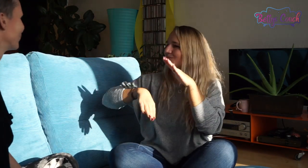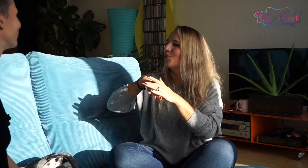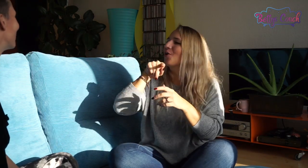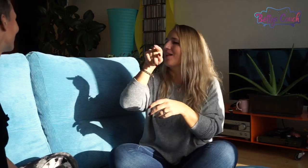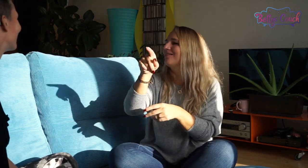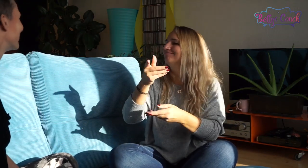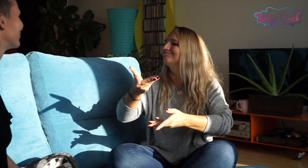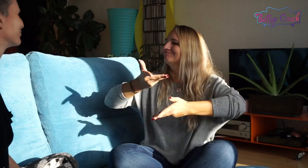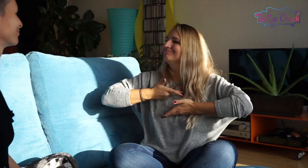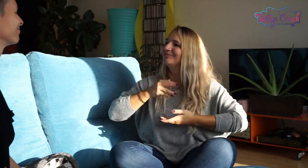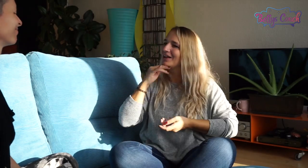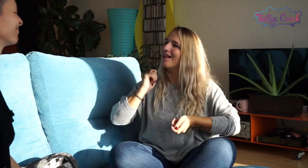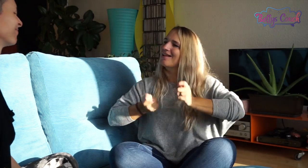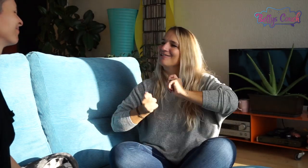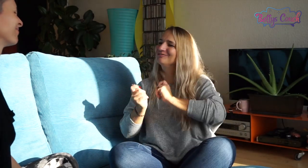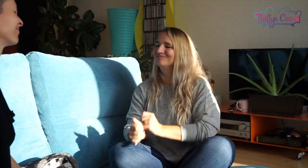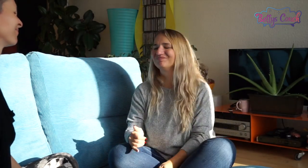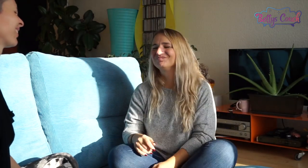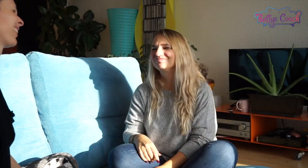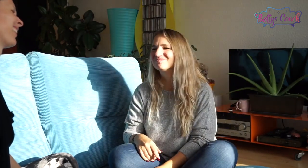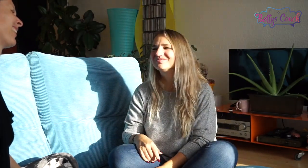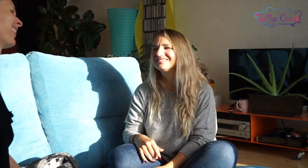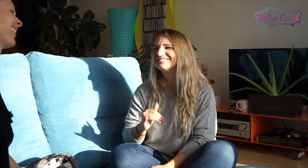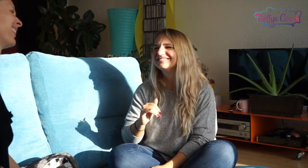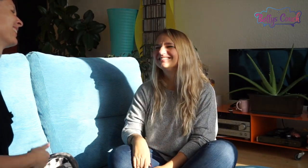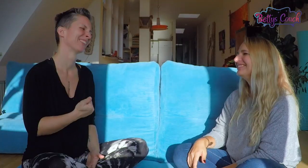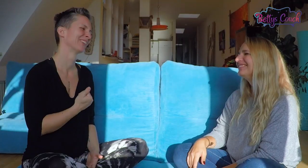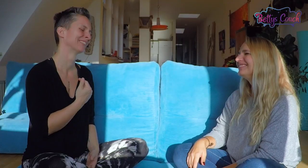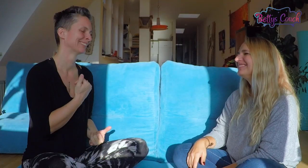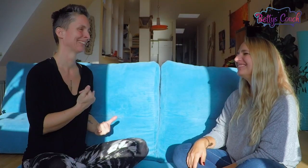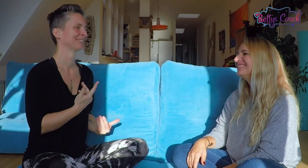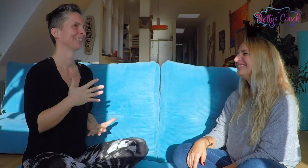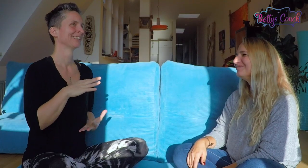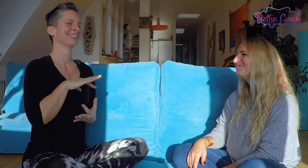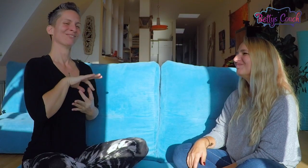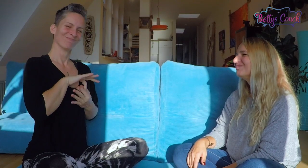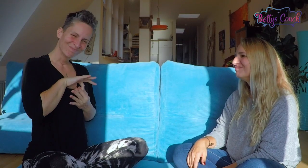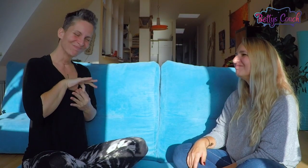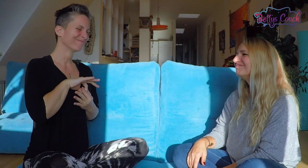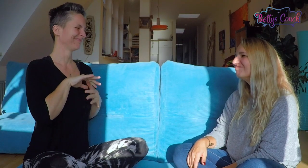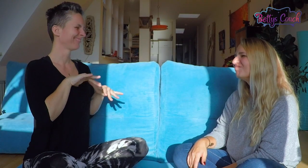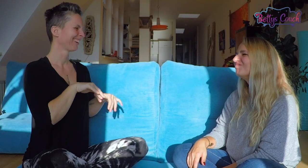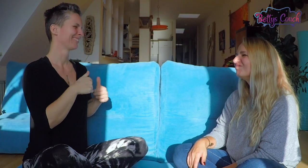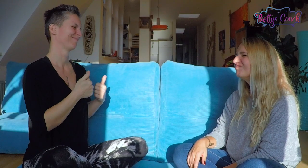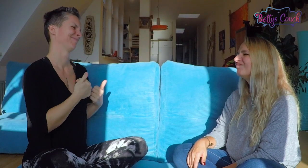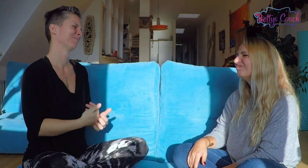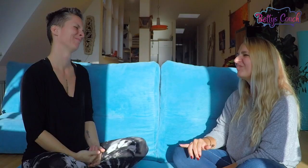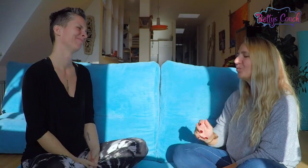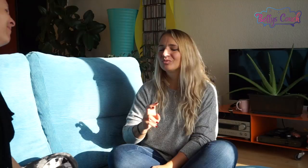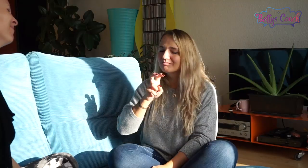I can only say that my trip around the world made sense and changed me. Betty: That means you're now in tune with yourself. Toma: Mm, yes.